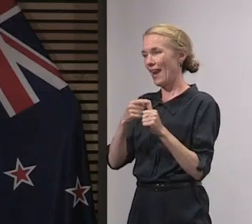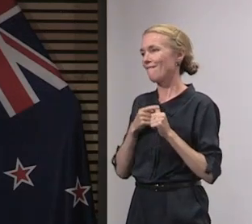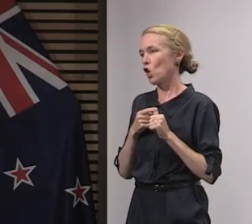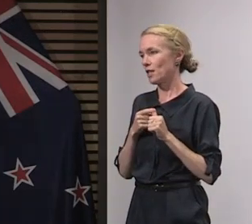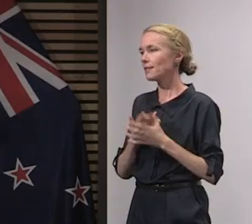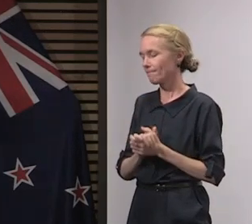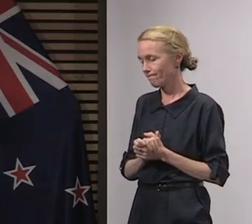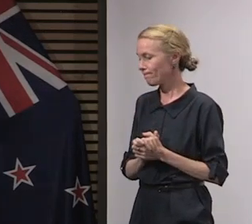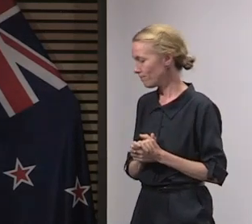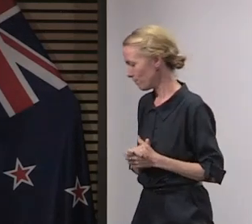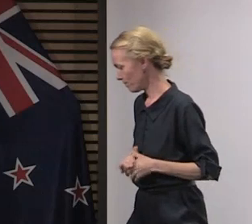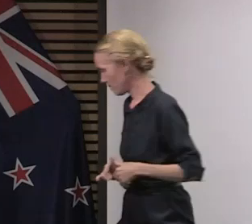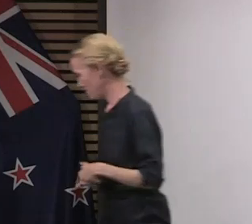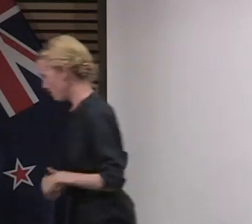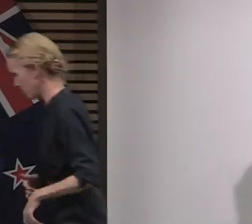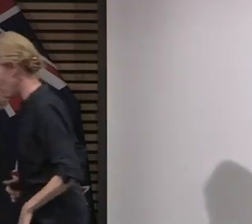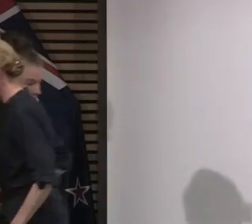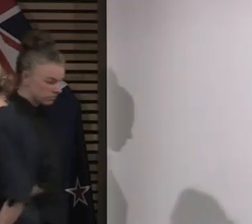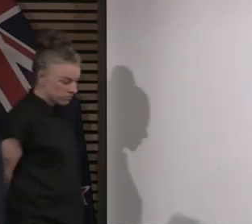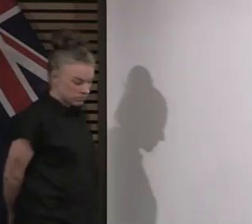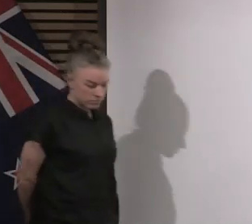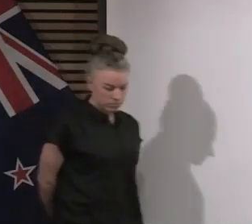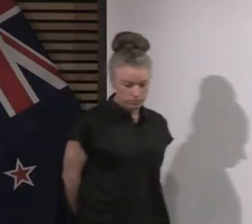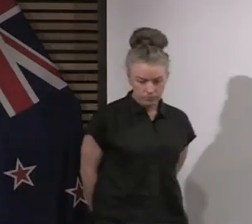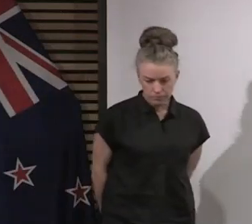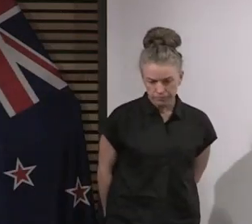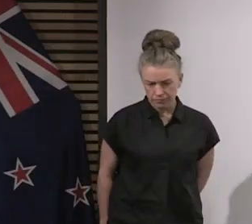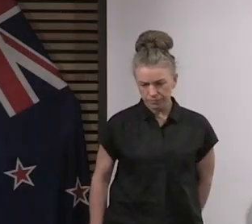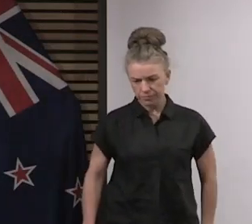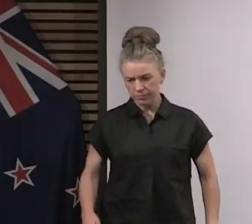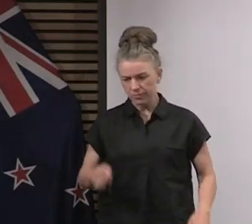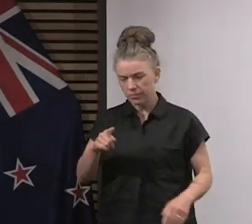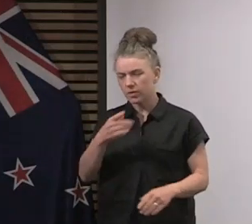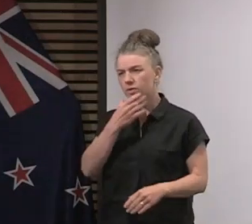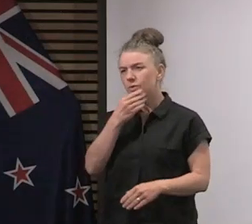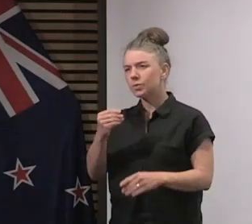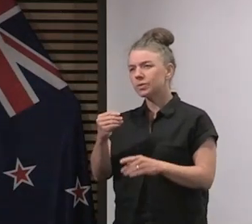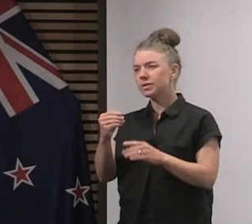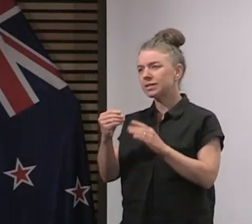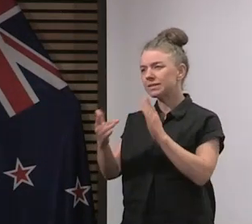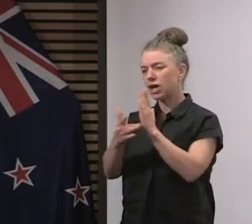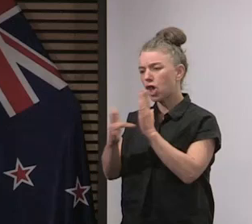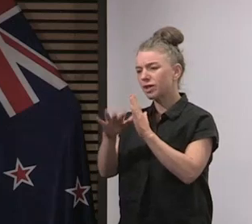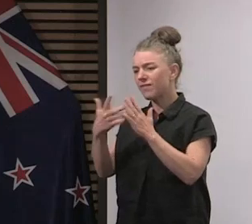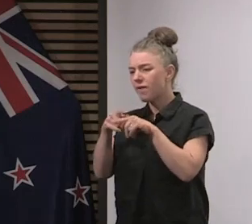on that shared by professor Patricia Priest from Otago University and a group of